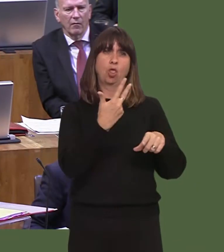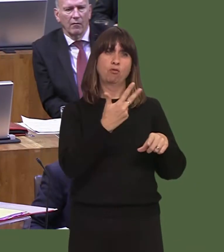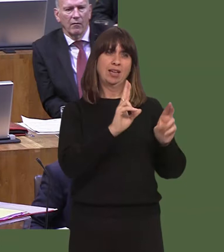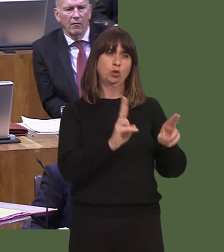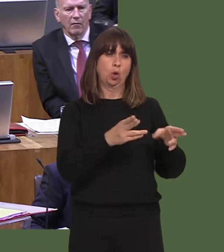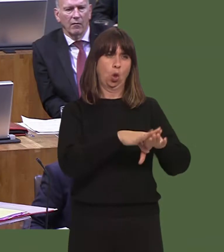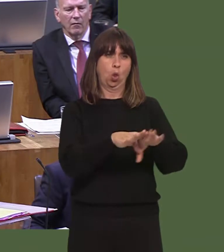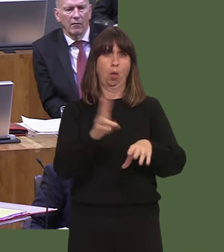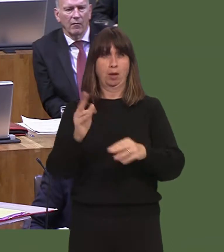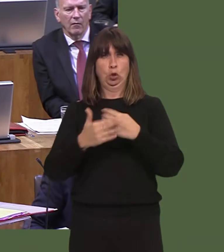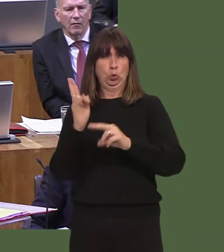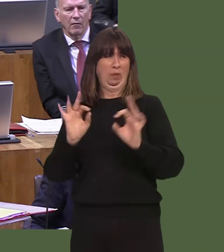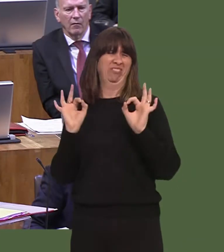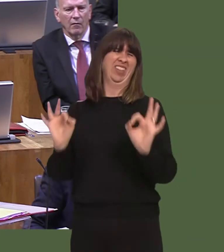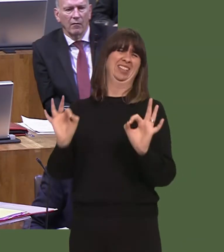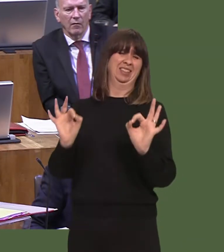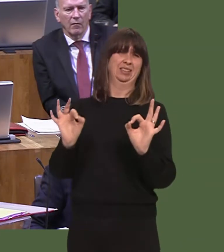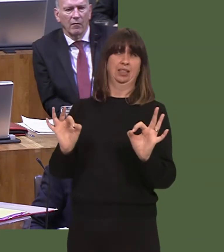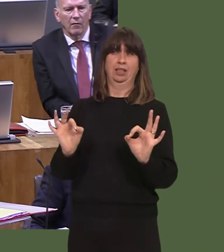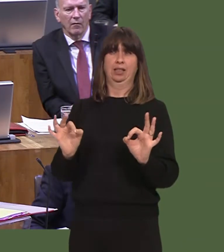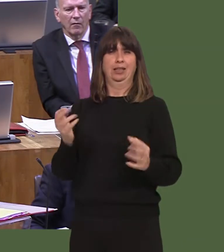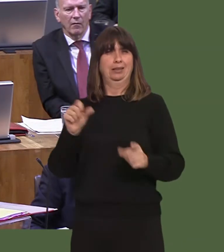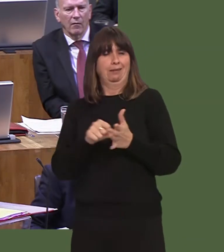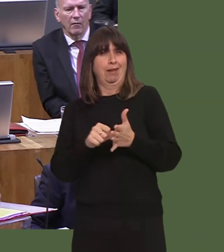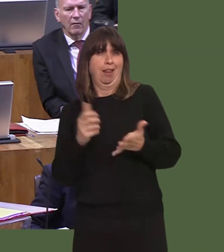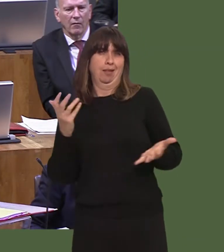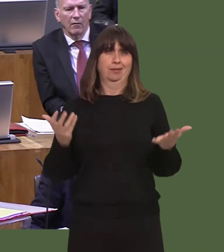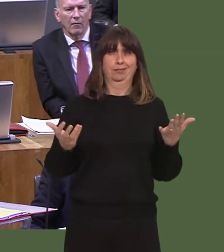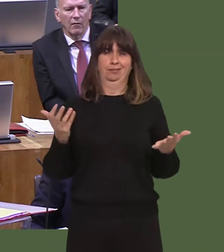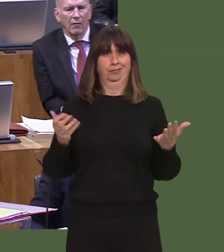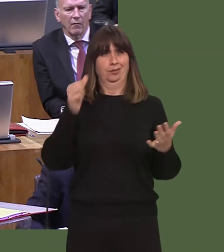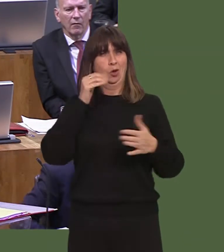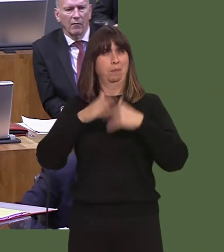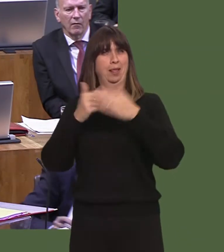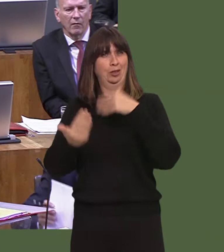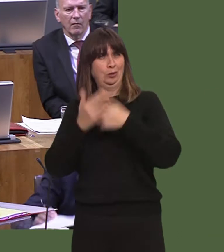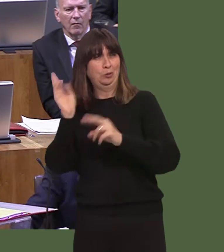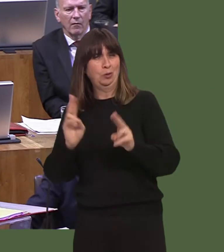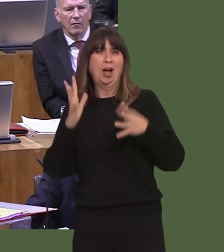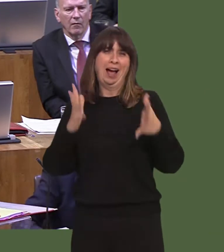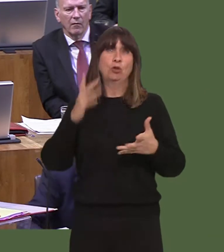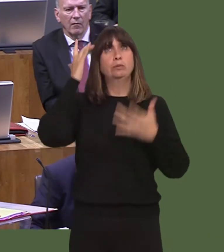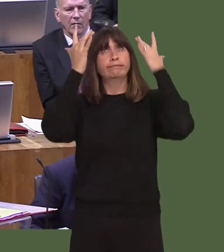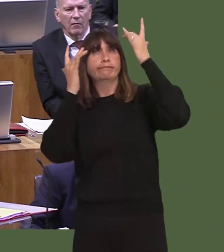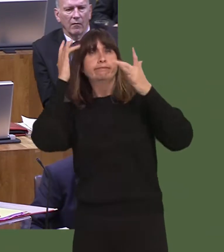But the facilities available at the new schools are fantastic. It's always difficult when a community loses a school, of course it is, and these decisions have to be taken very, very carefully.